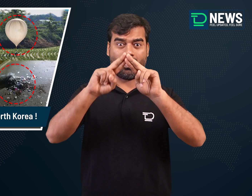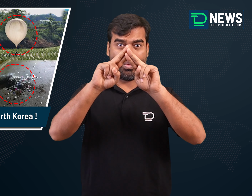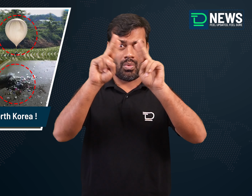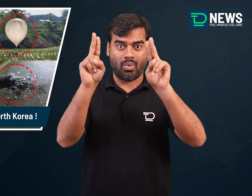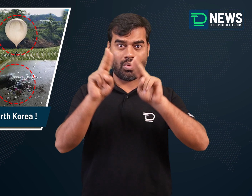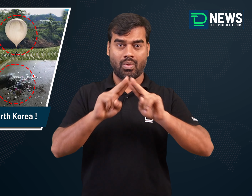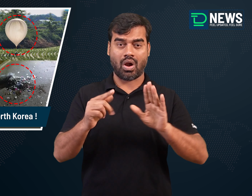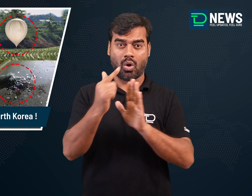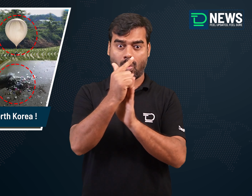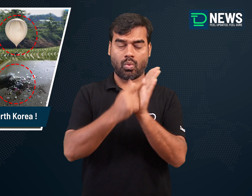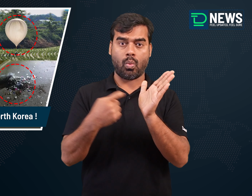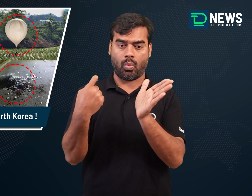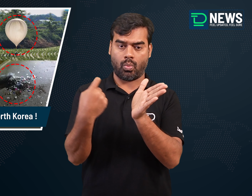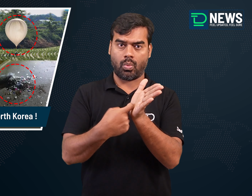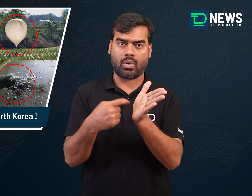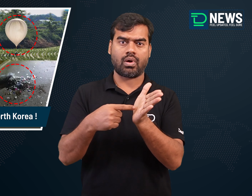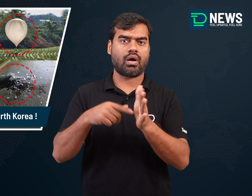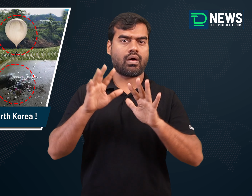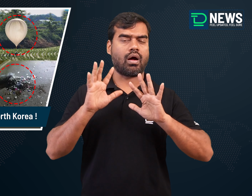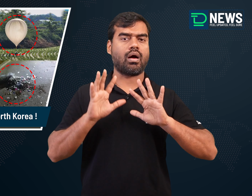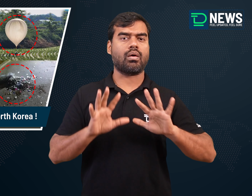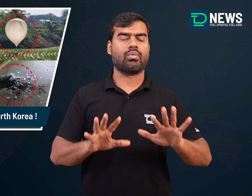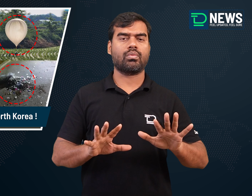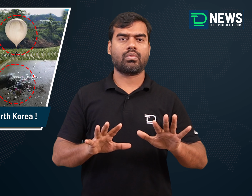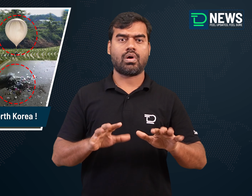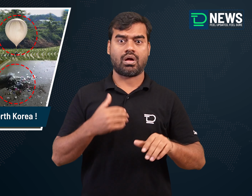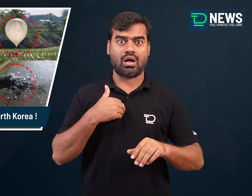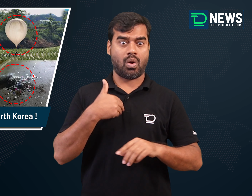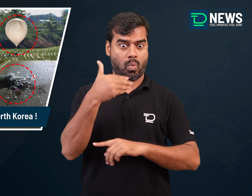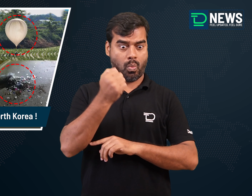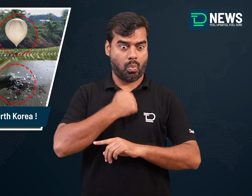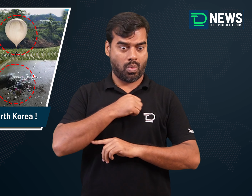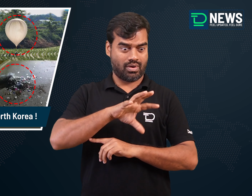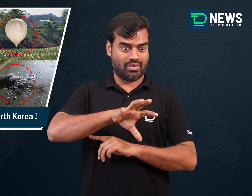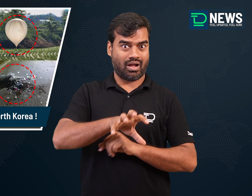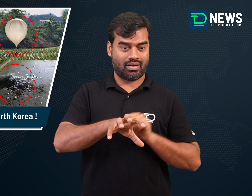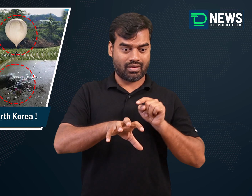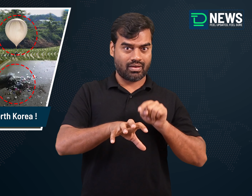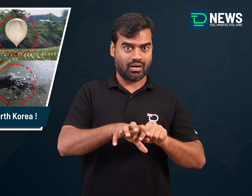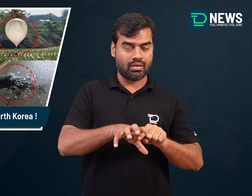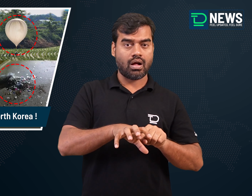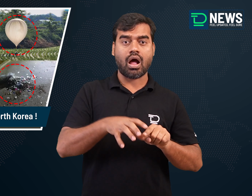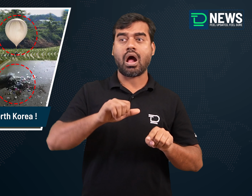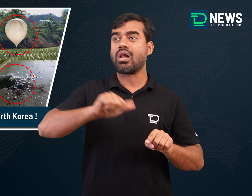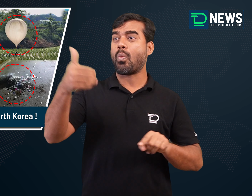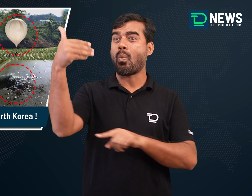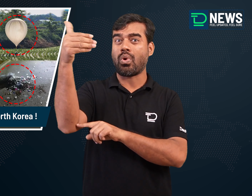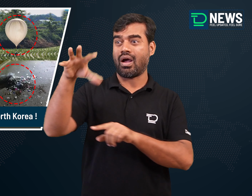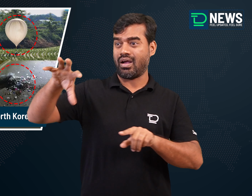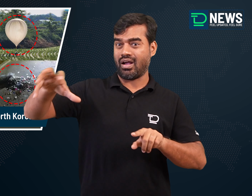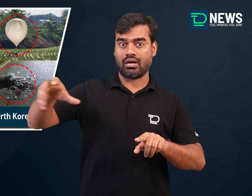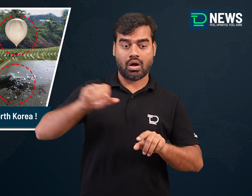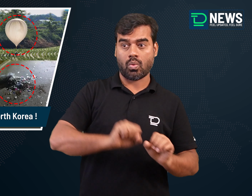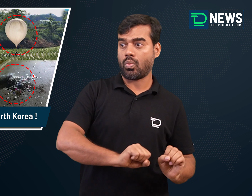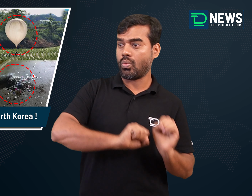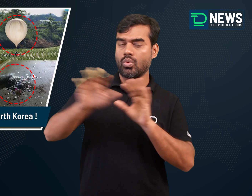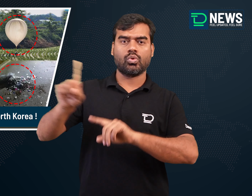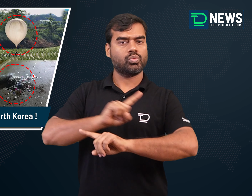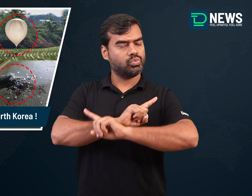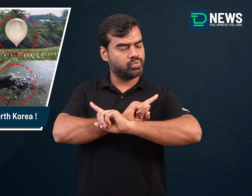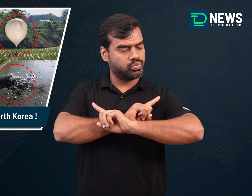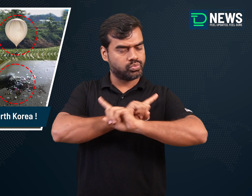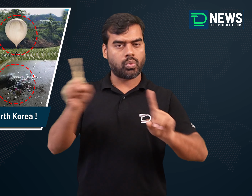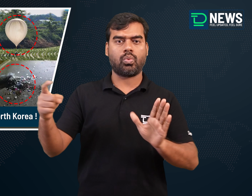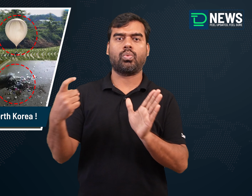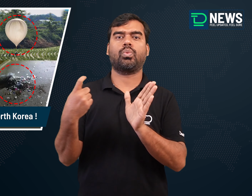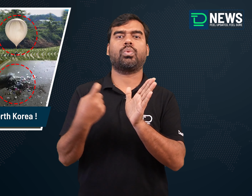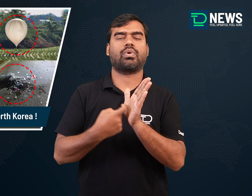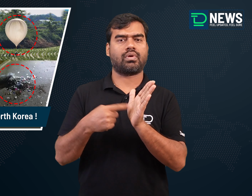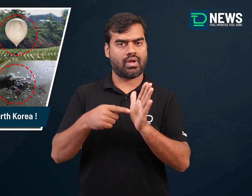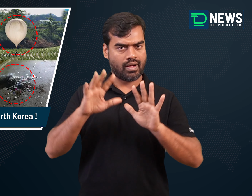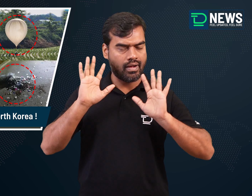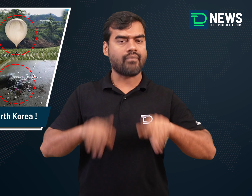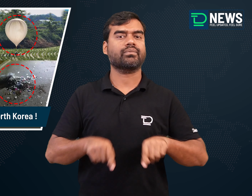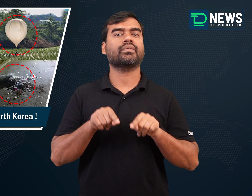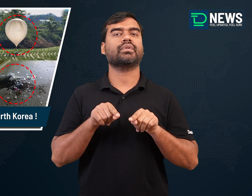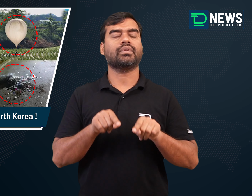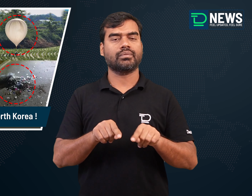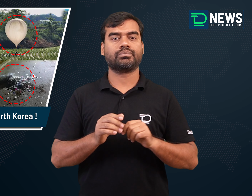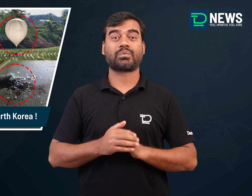because one country's waste cannot be thrown at other countries.